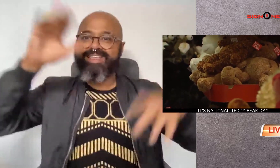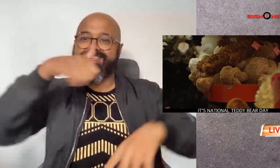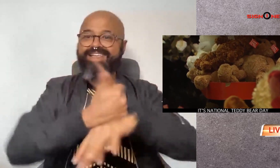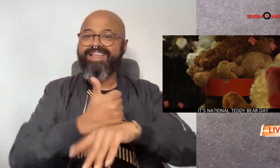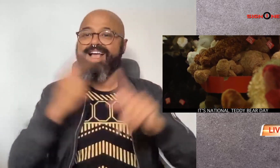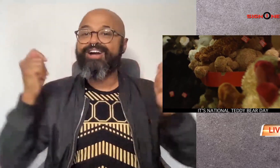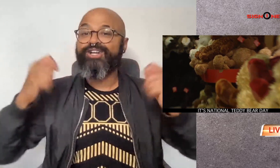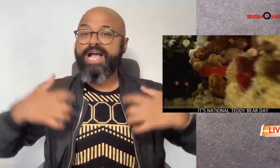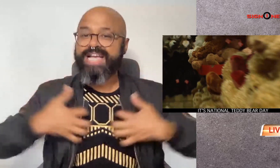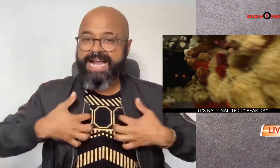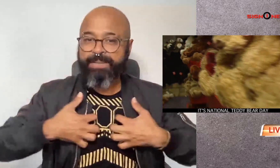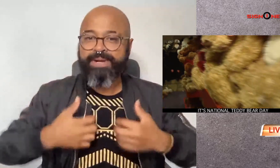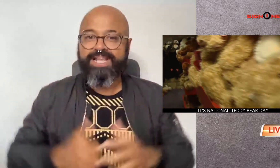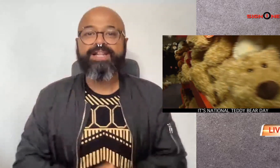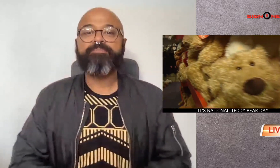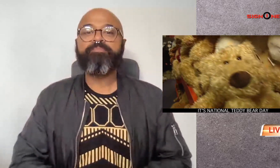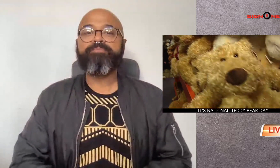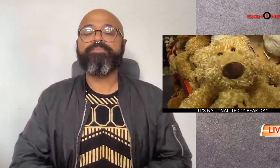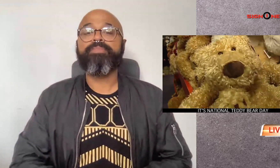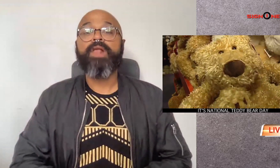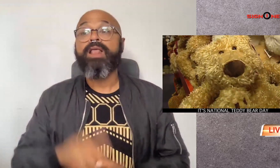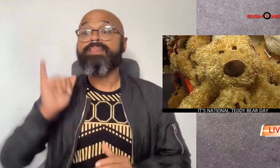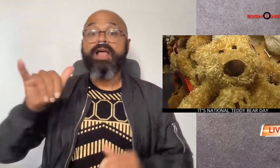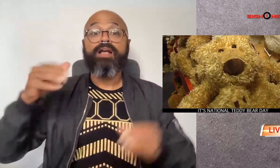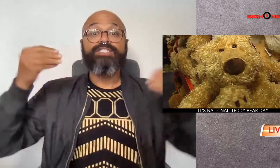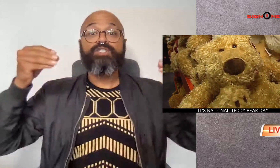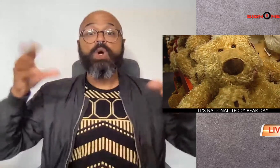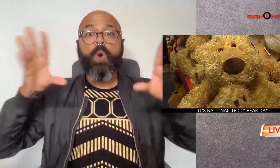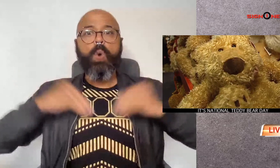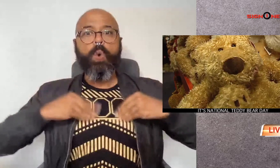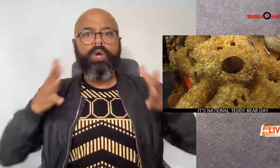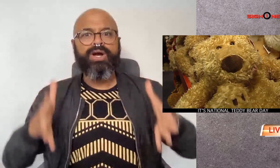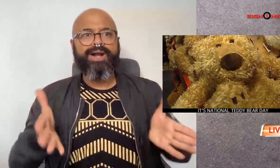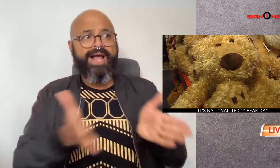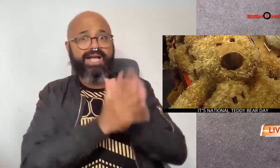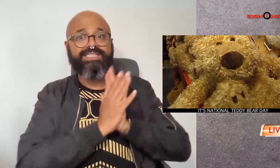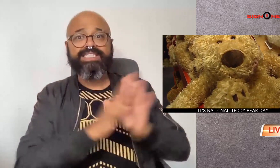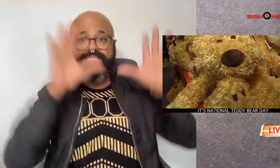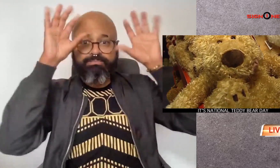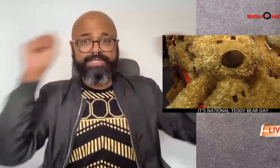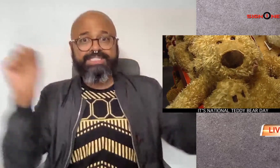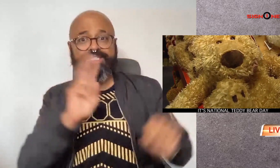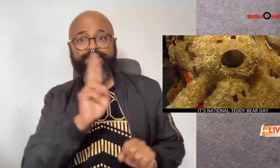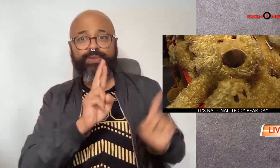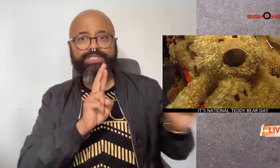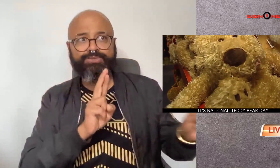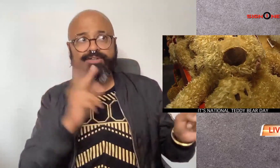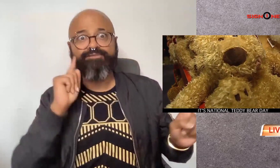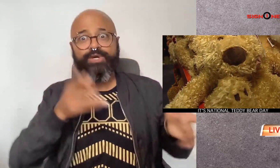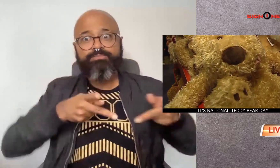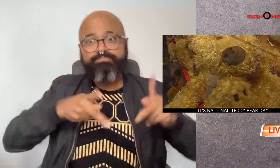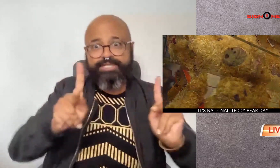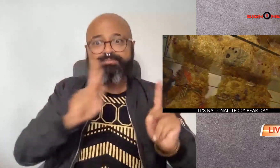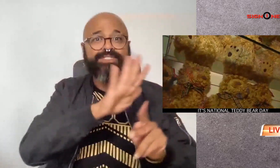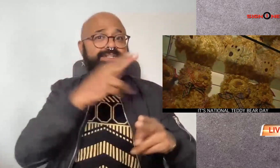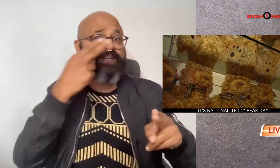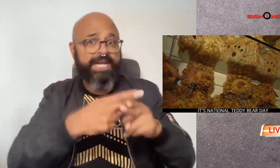to create the toy animal the store owner asked President Roosevelt for permission to use his name